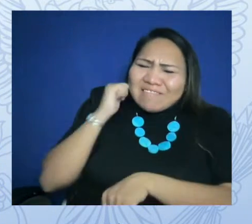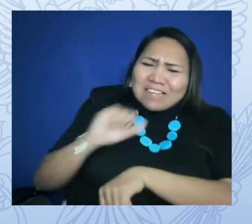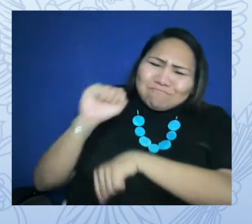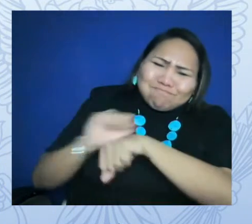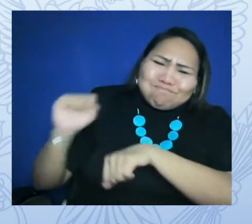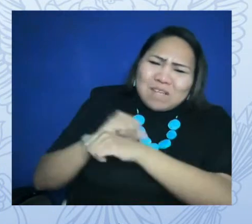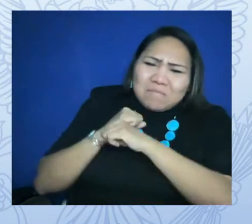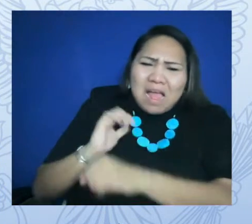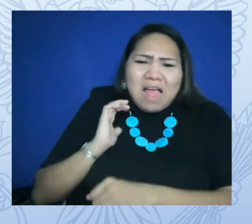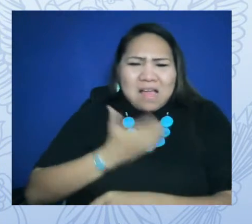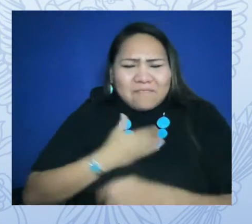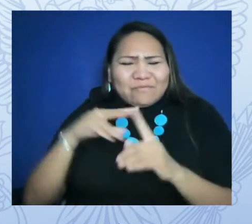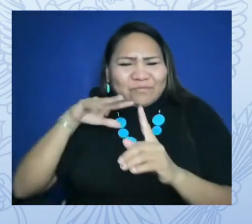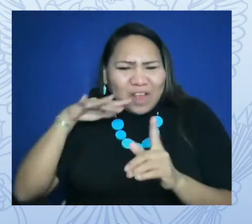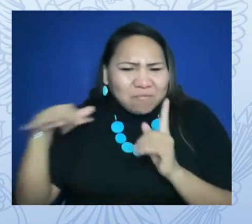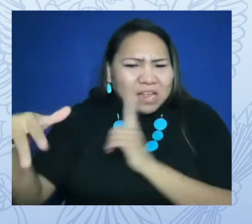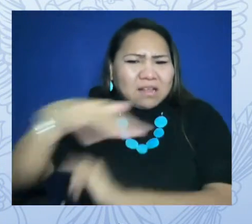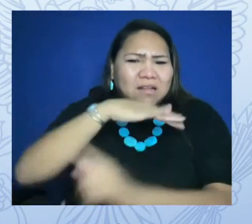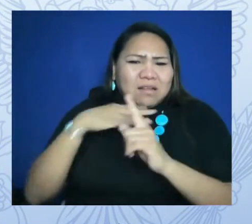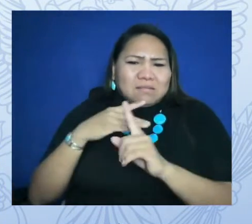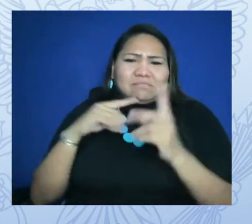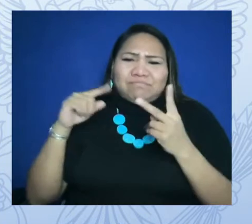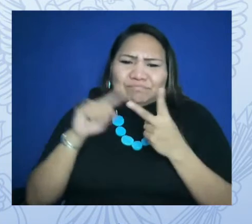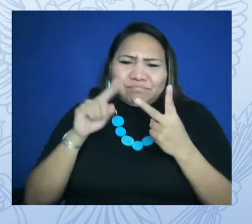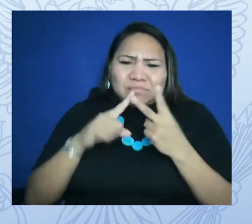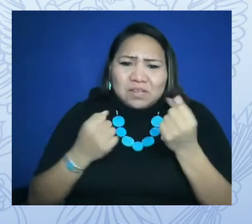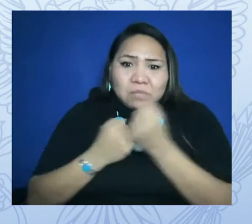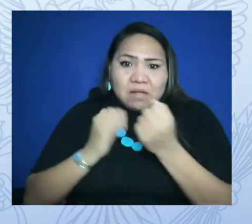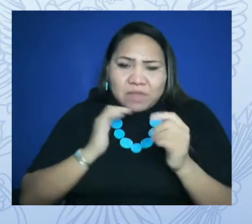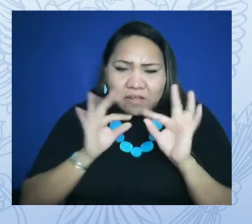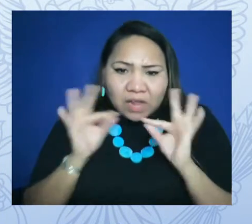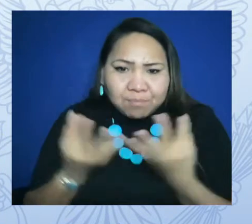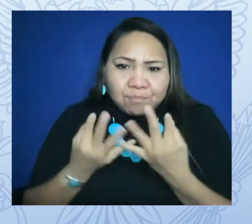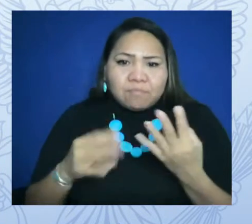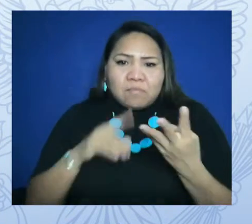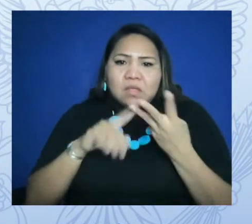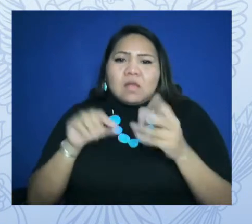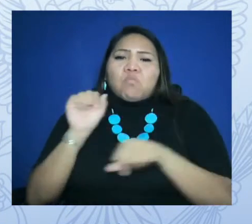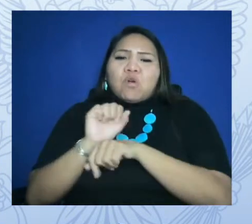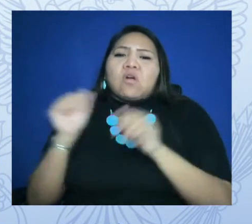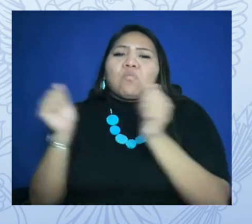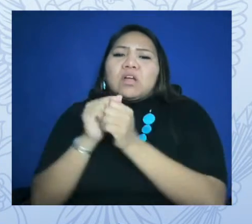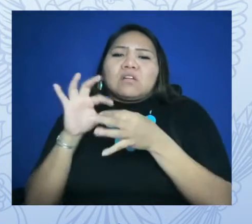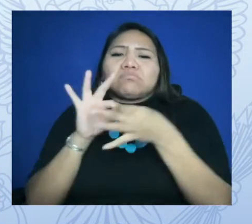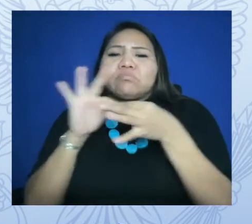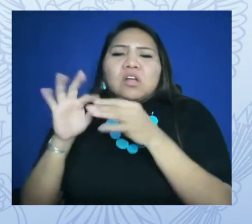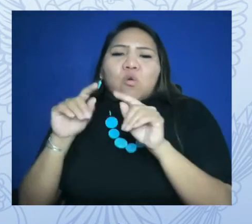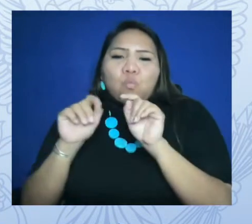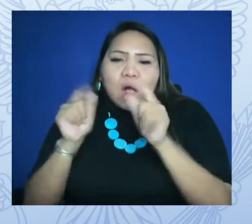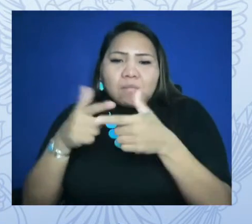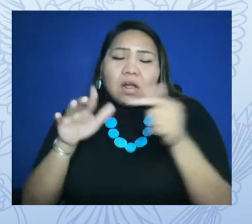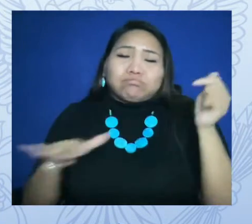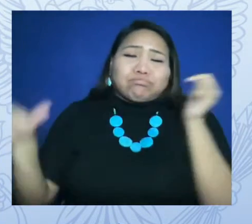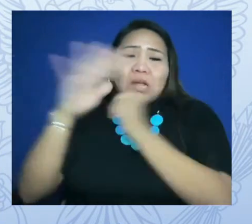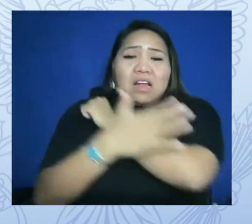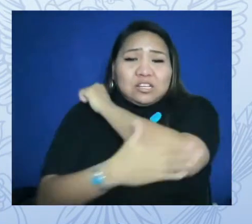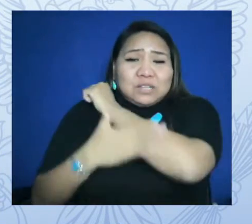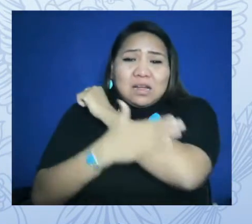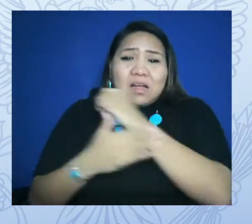support our families, and work with tribes across the country. Everyone, please welcome Secretary